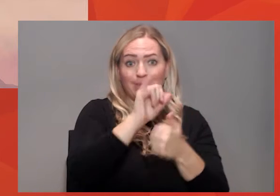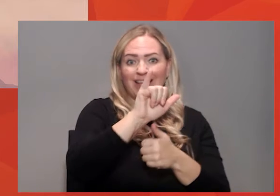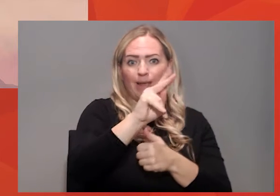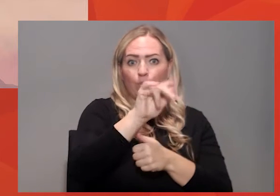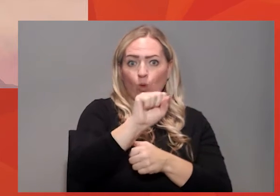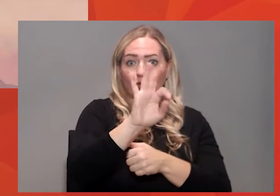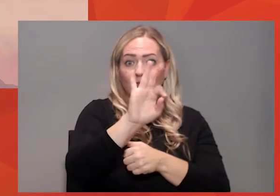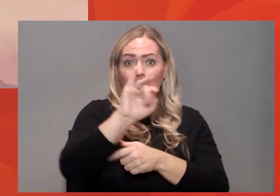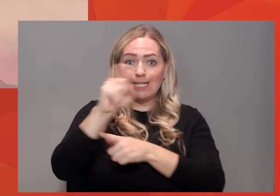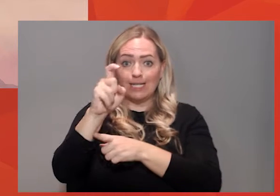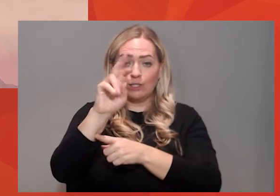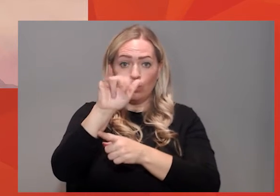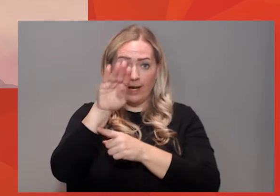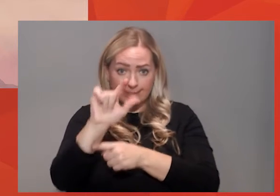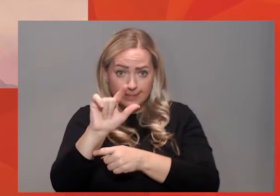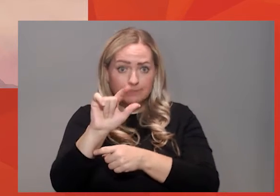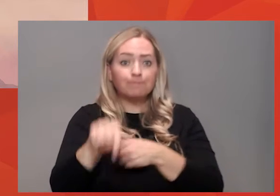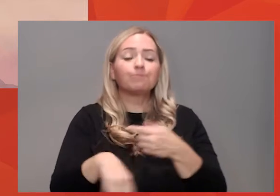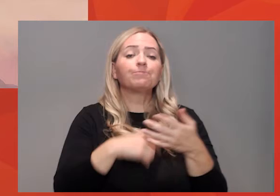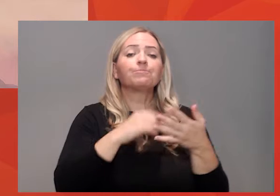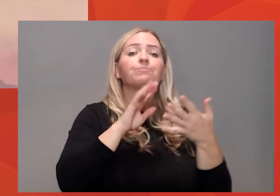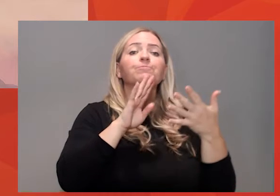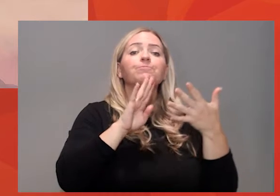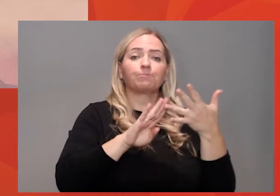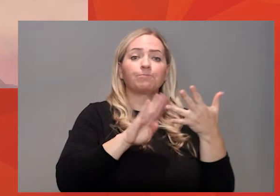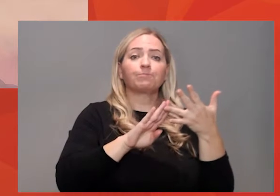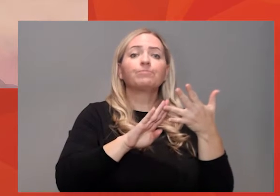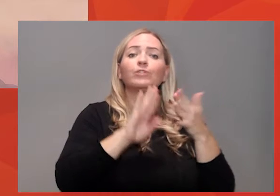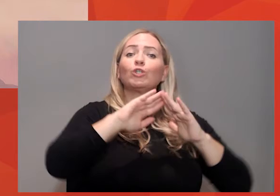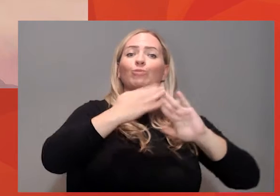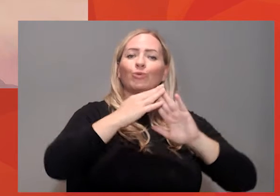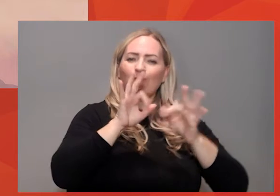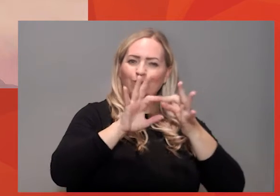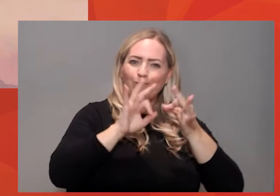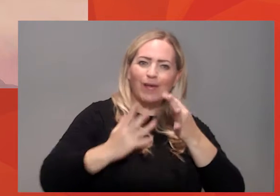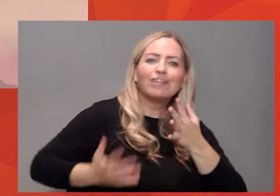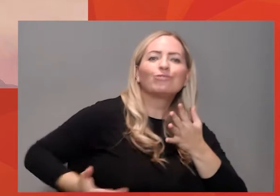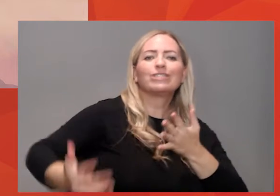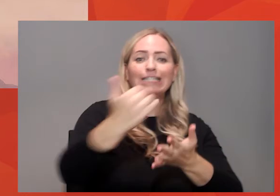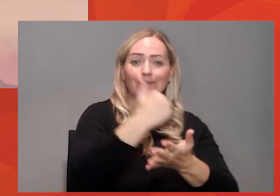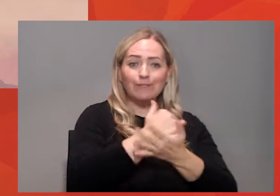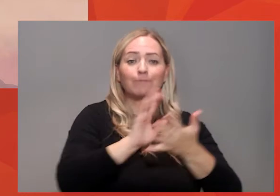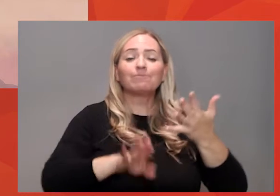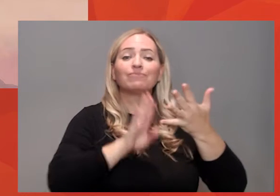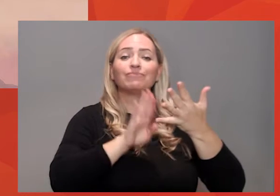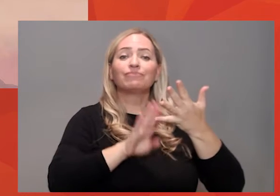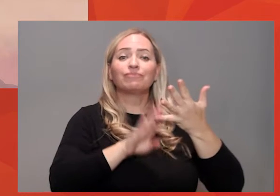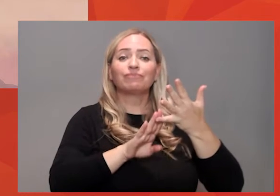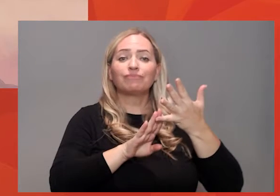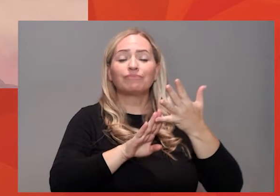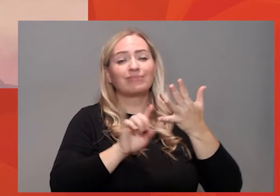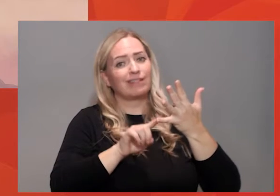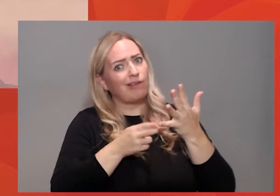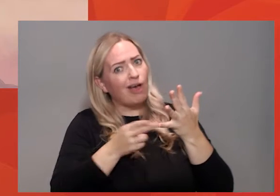"Immortals Fenyx Rising". The 4th part will be about the community feedback received and the 5th part: honestly,